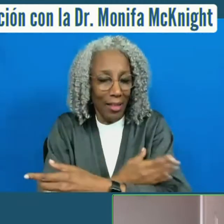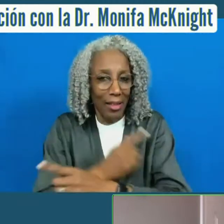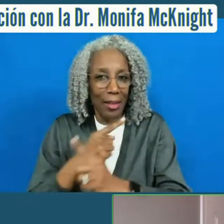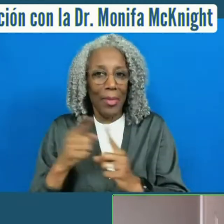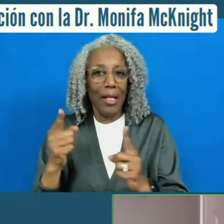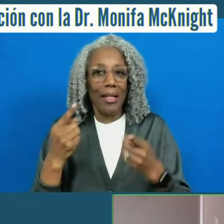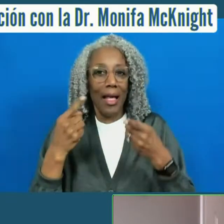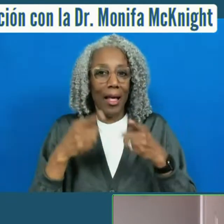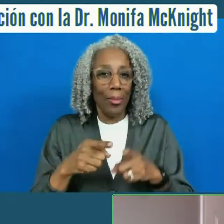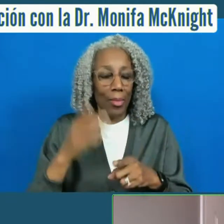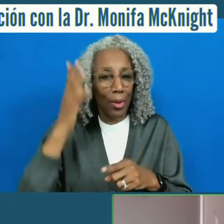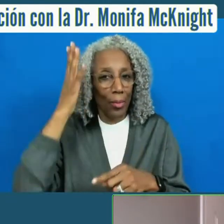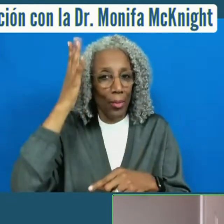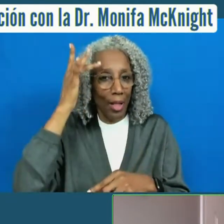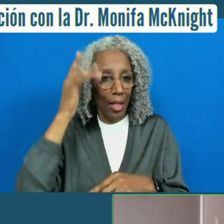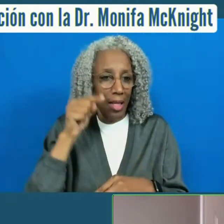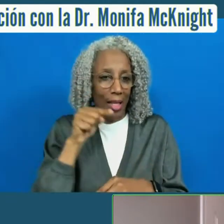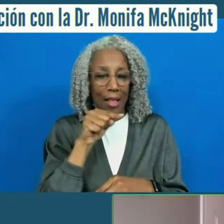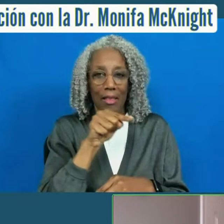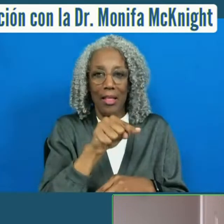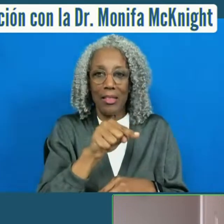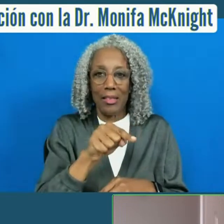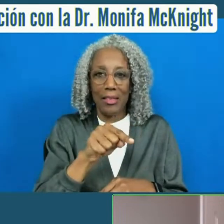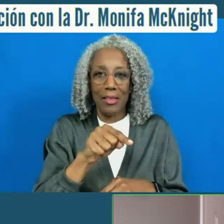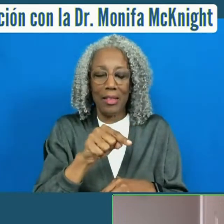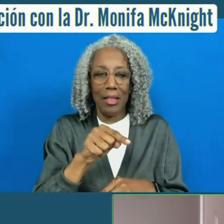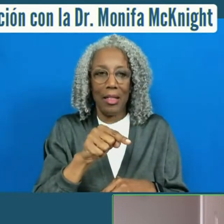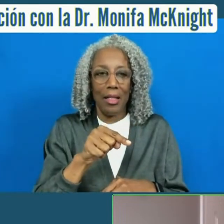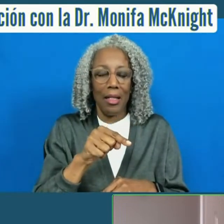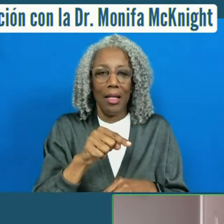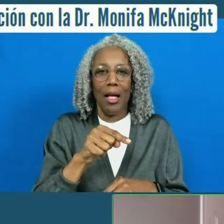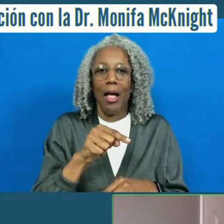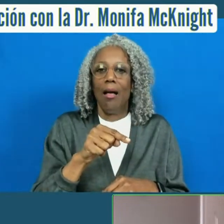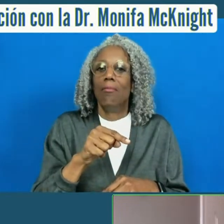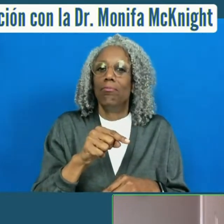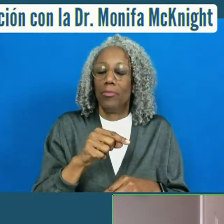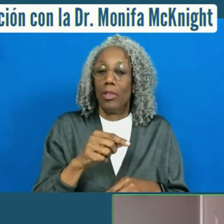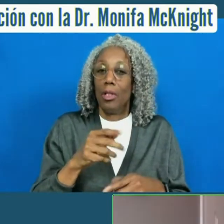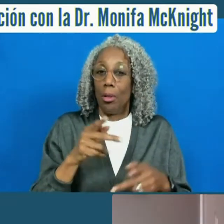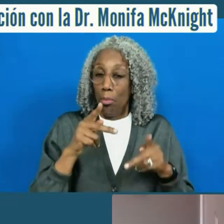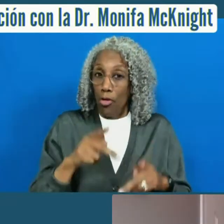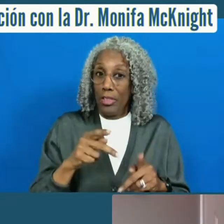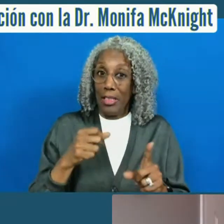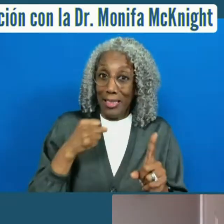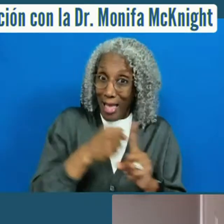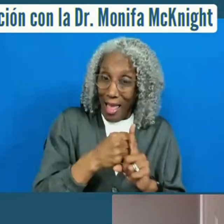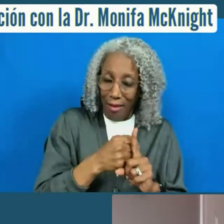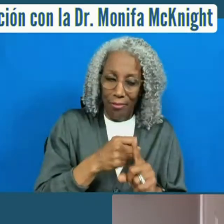son. Um But it occurred this way . Um because the child was